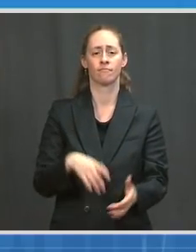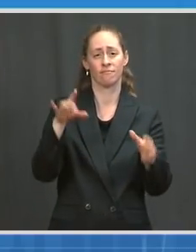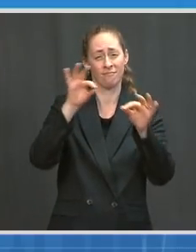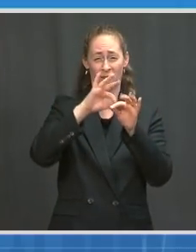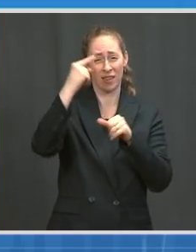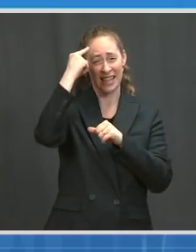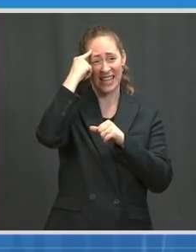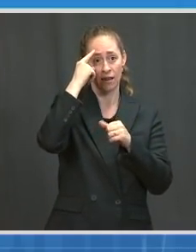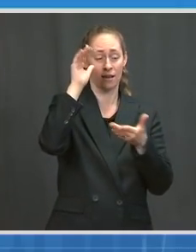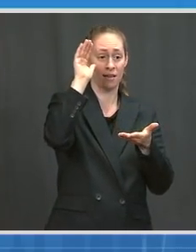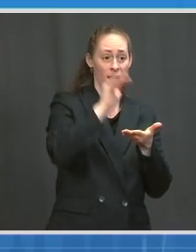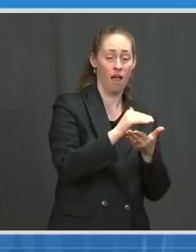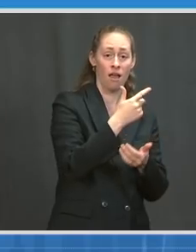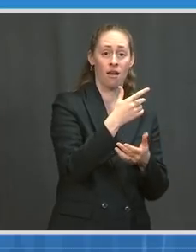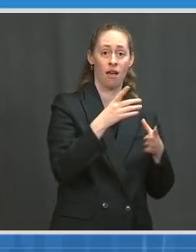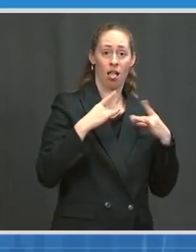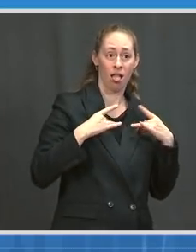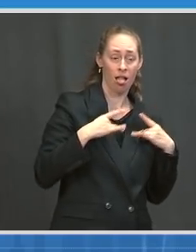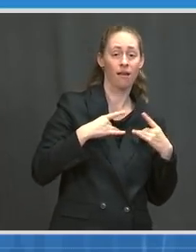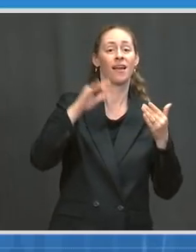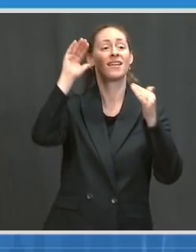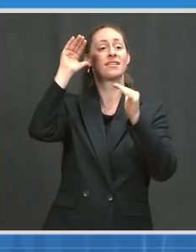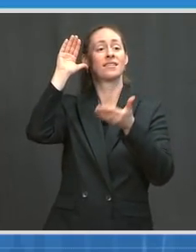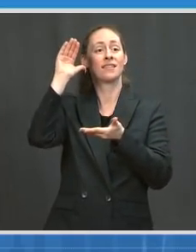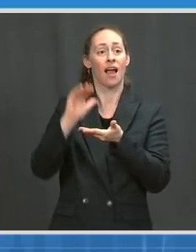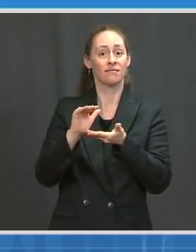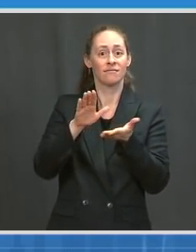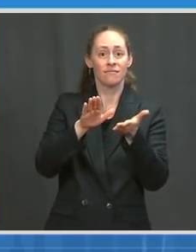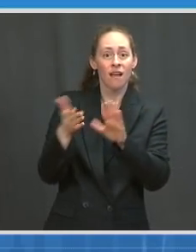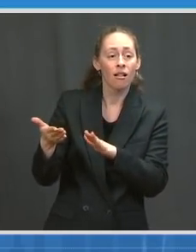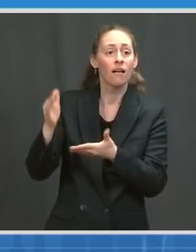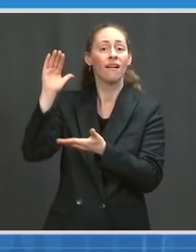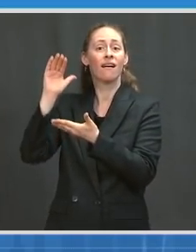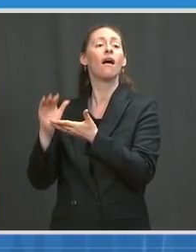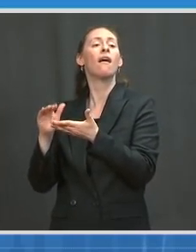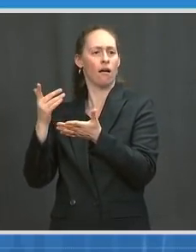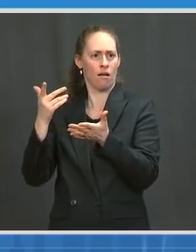variants are a wildcard that could reverse this progress we have made and could set us back.